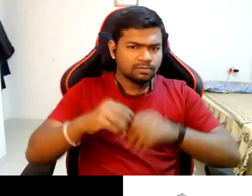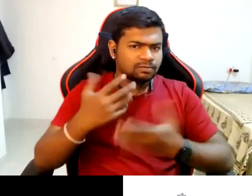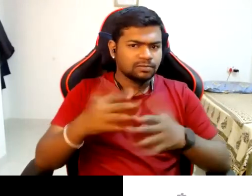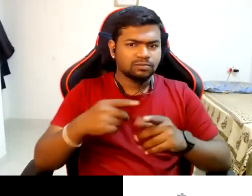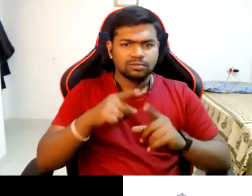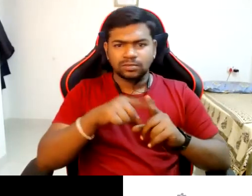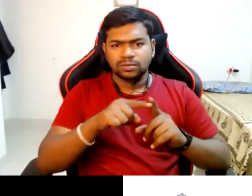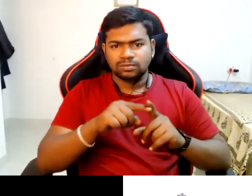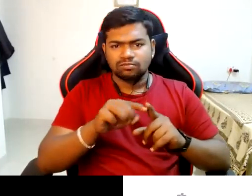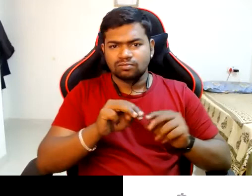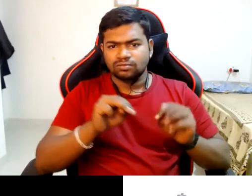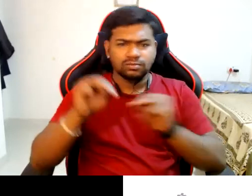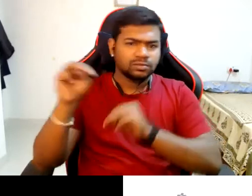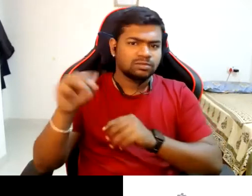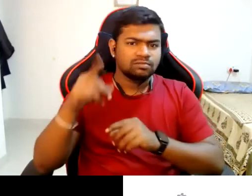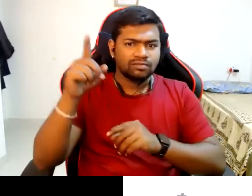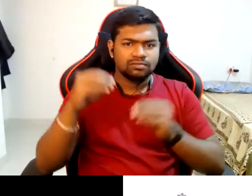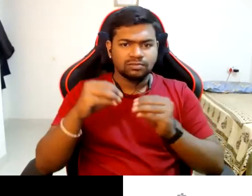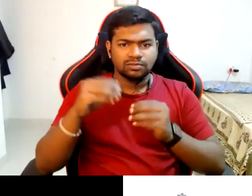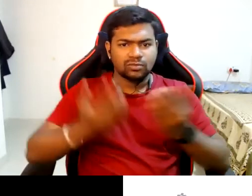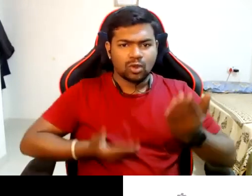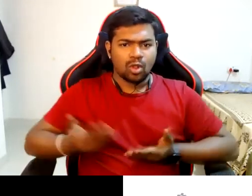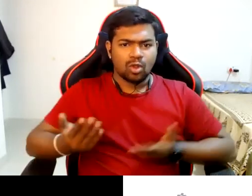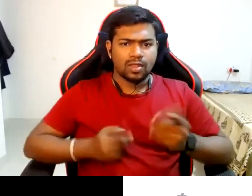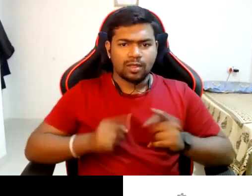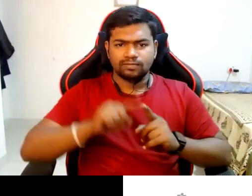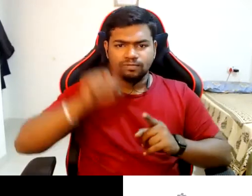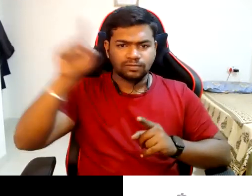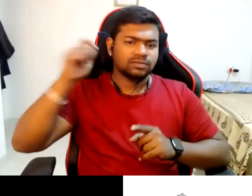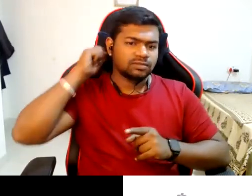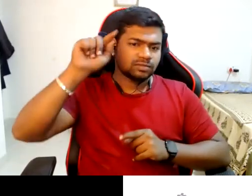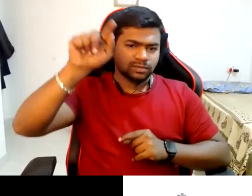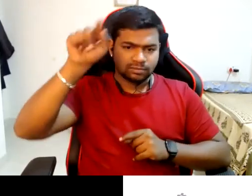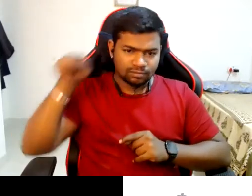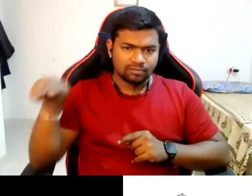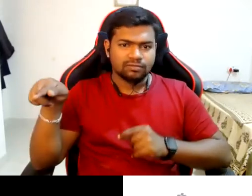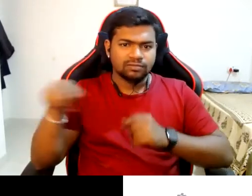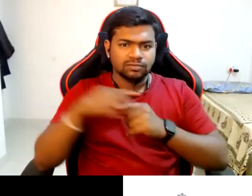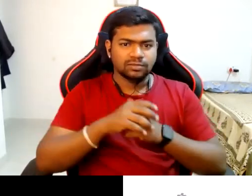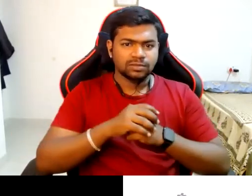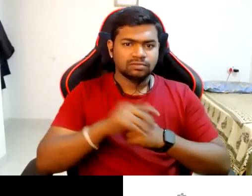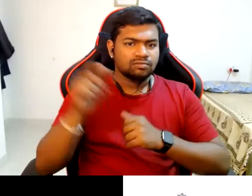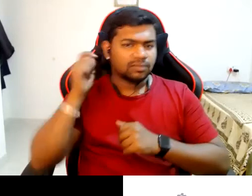I went all the way to Bay of Bengal, in chennai. So Chennai is the city where warm.